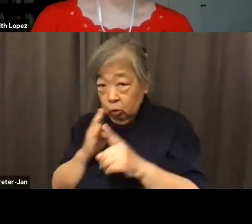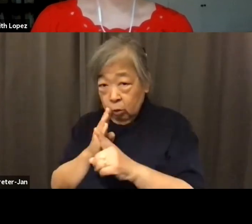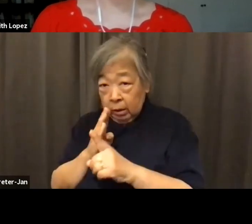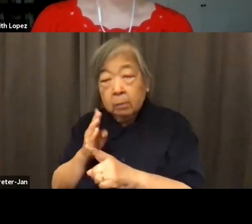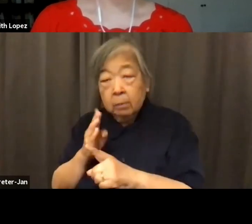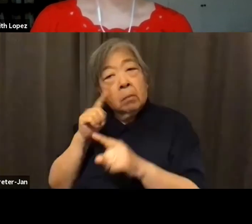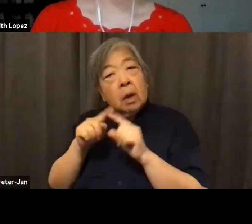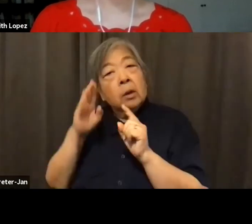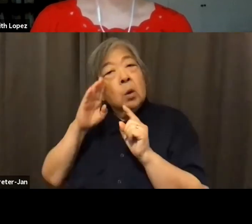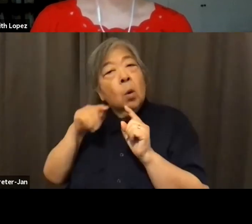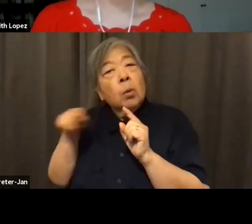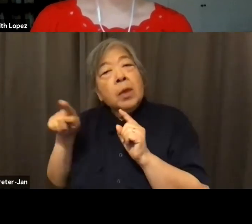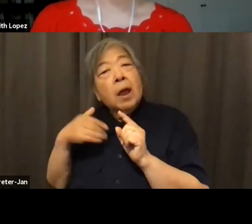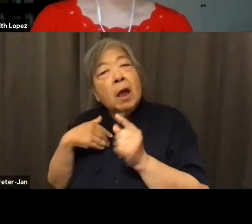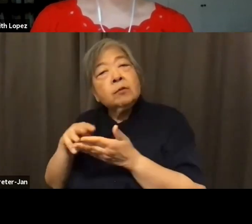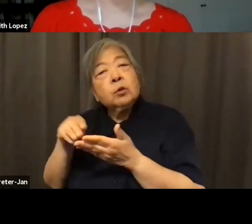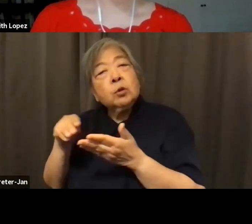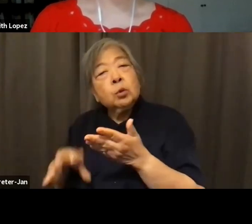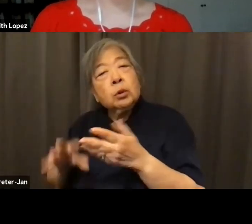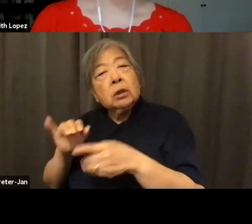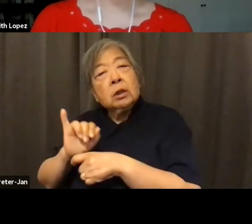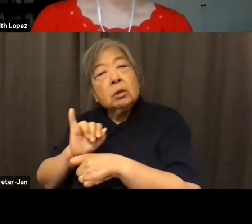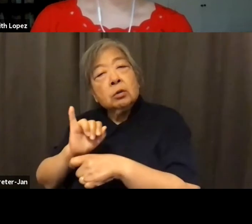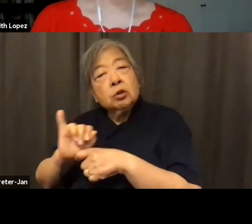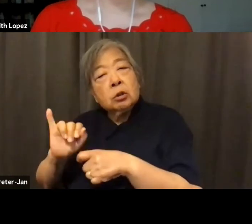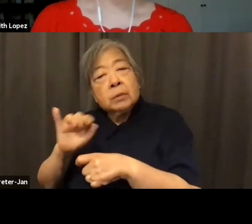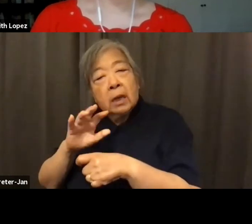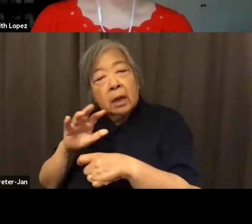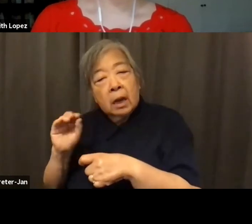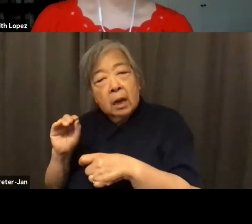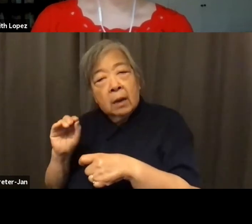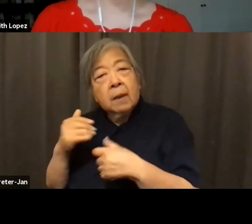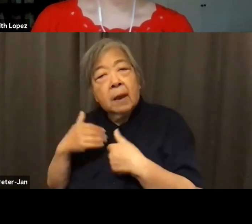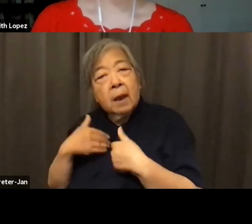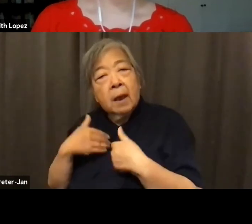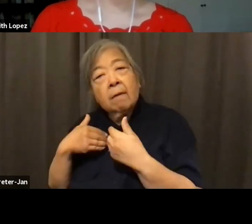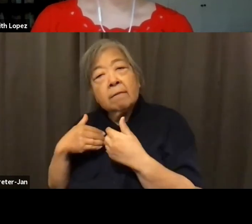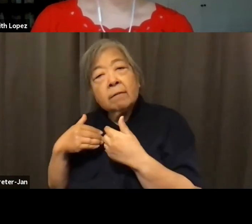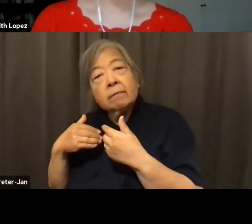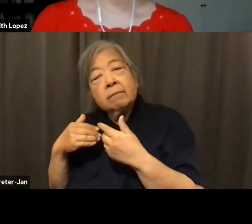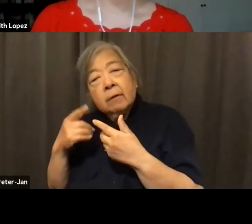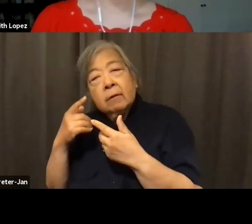internships, as well as post college internships.